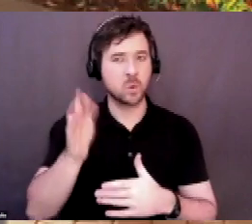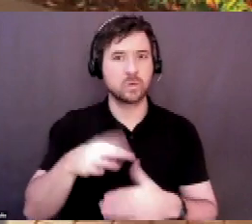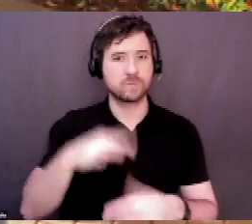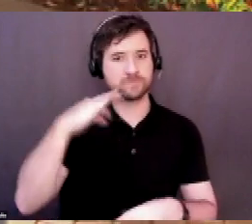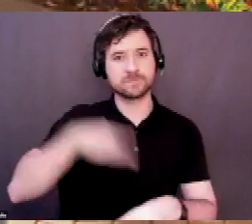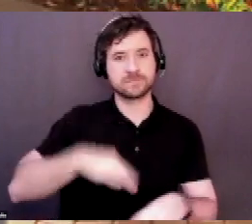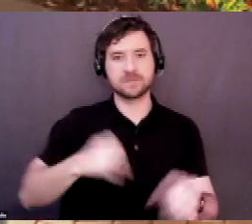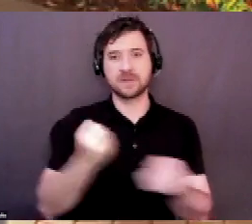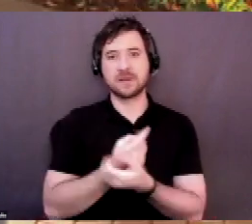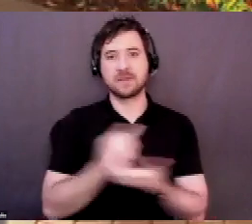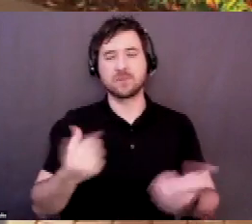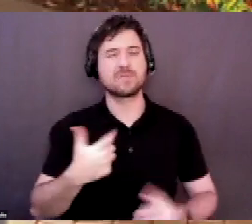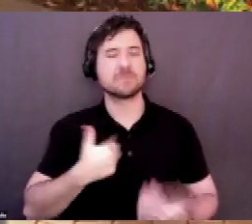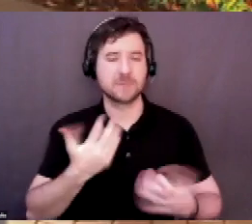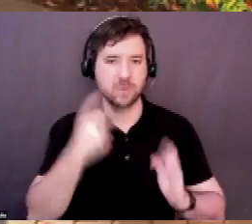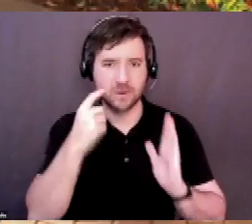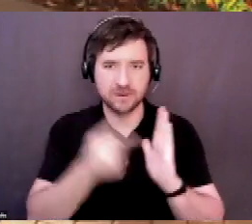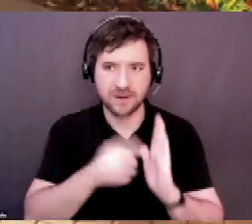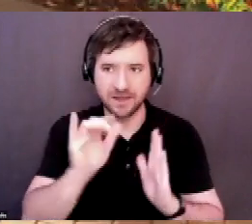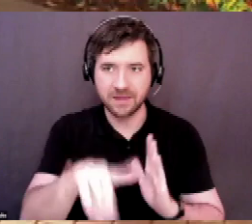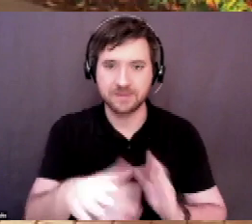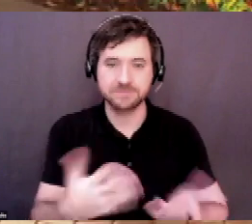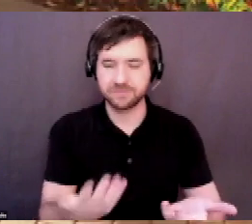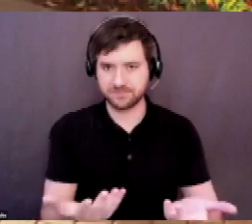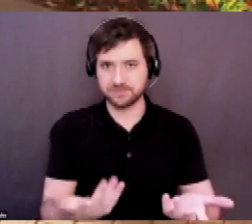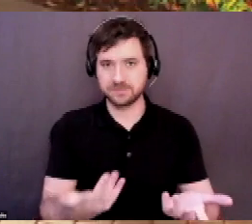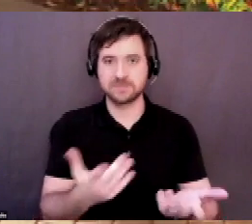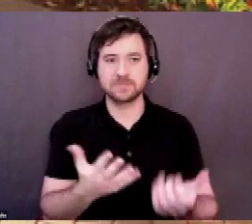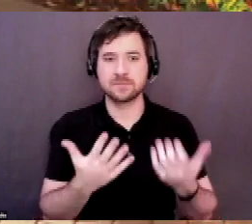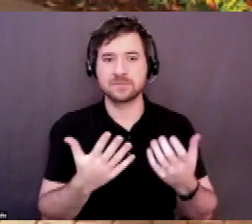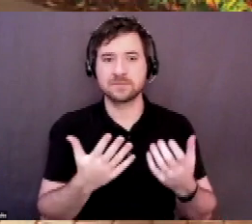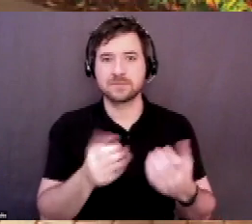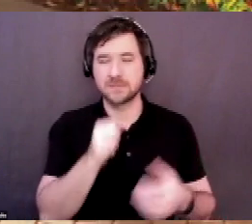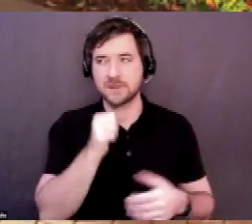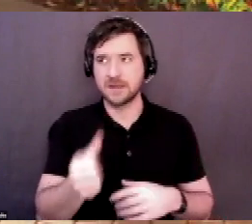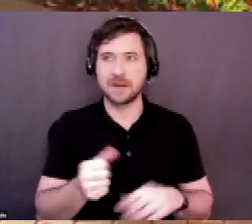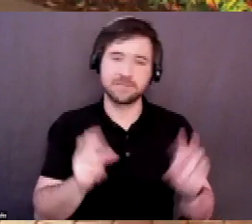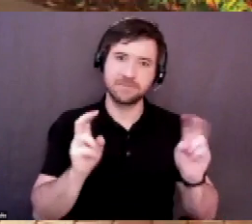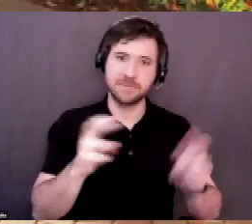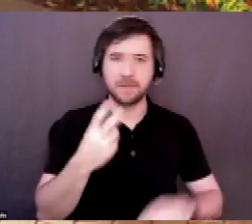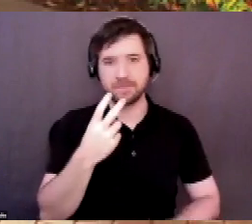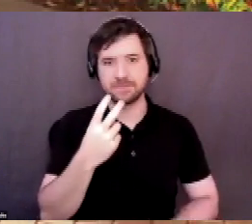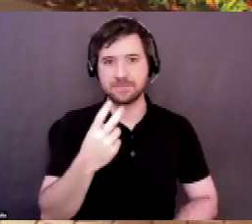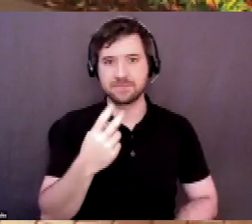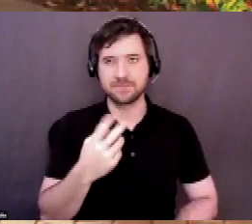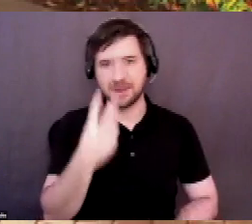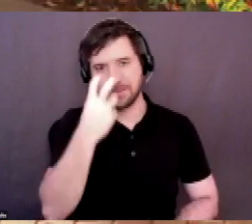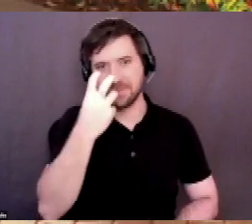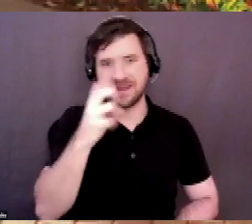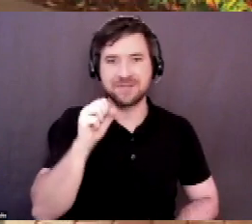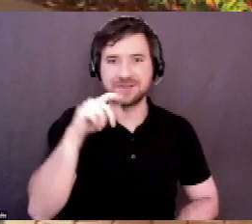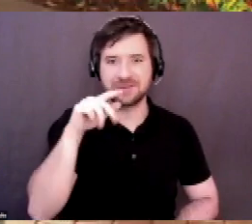I'm certainly not a blind spot on my part, that there are two white women on this webinar.